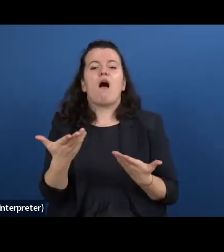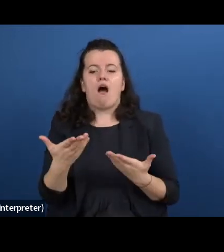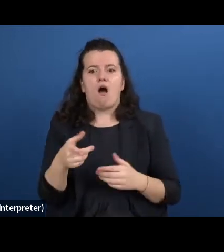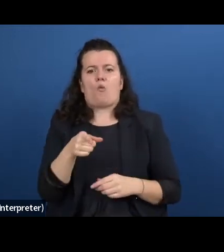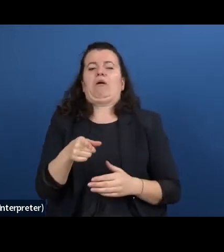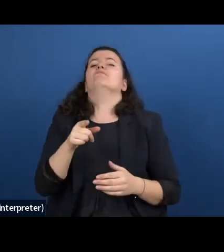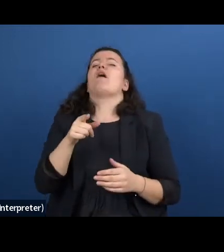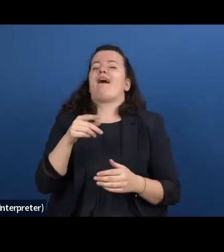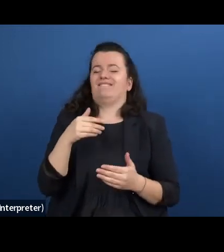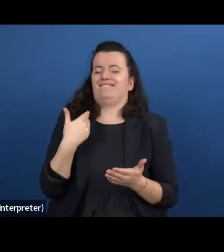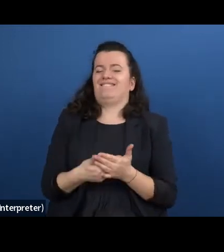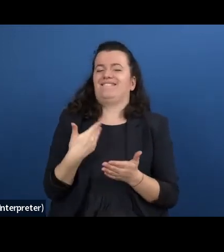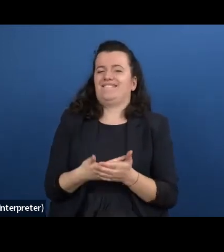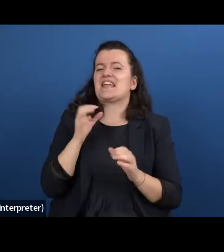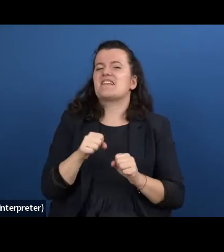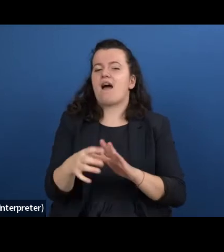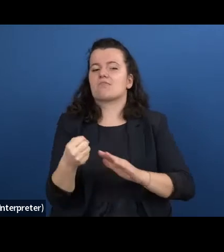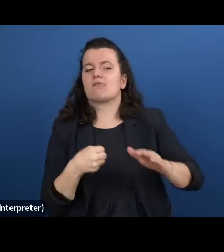For instance, the case of forced begging.